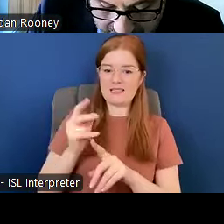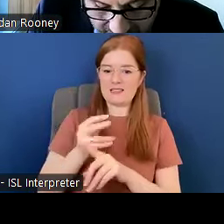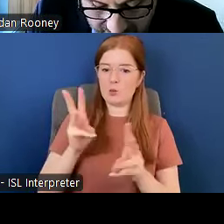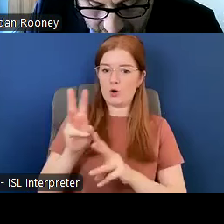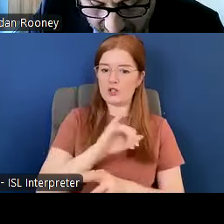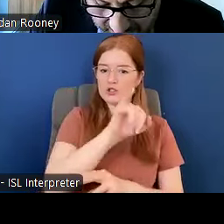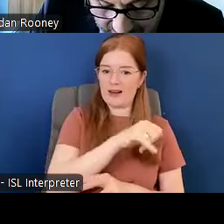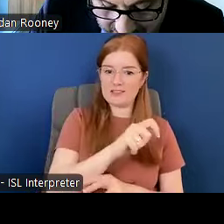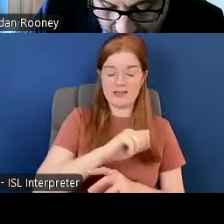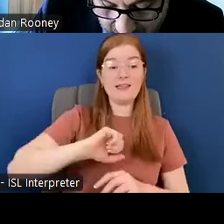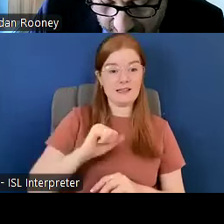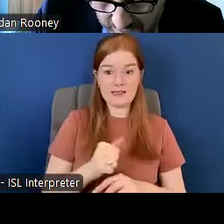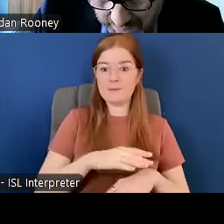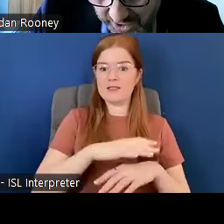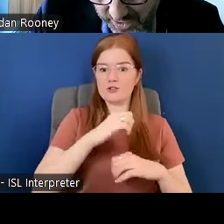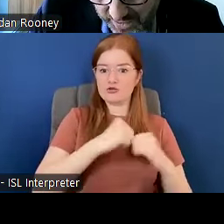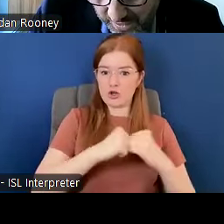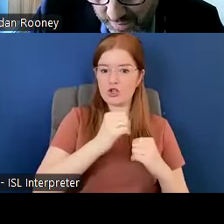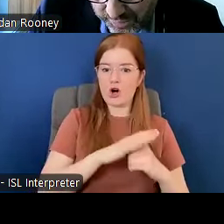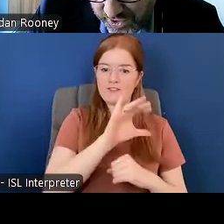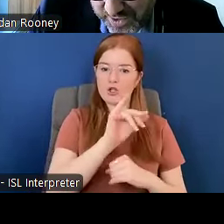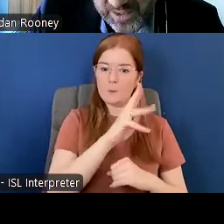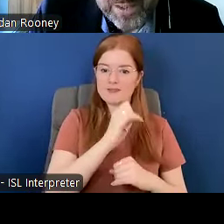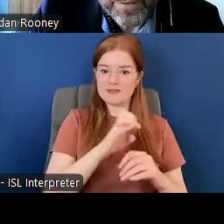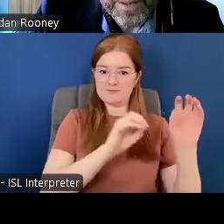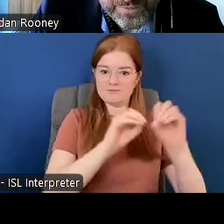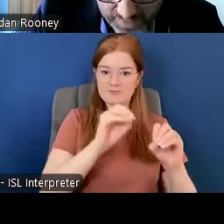retained the mechanics of Cubist composition in her approach to later figurative